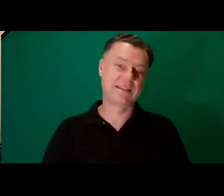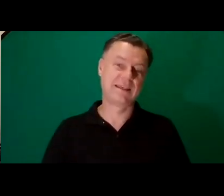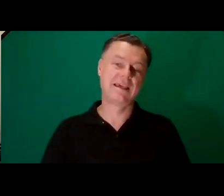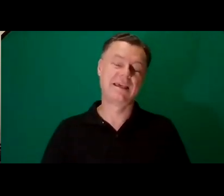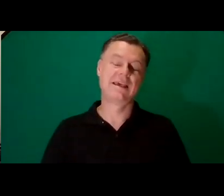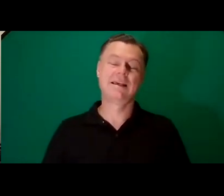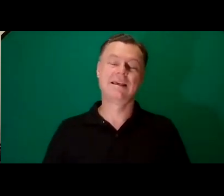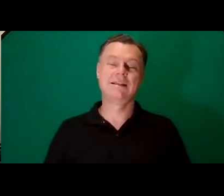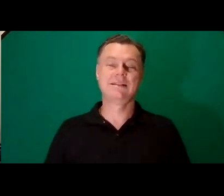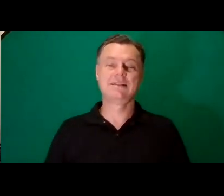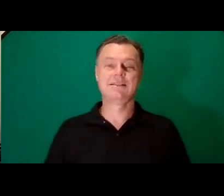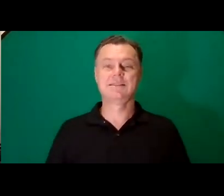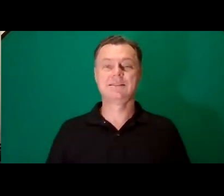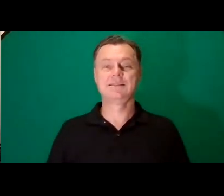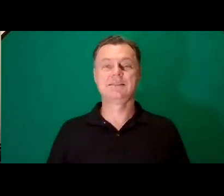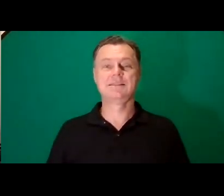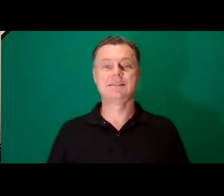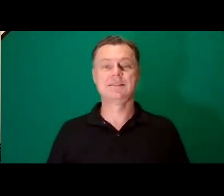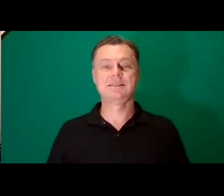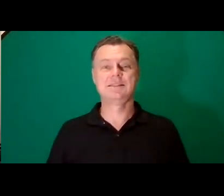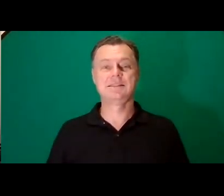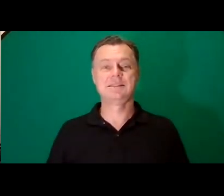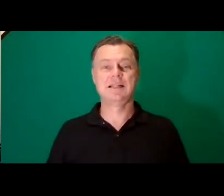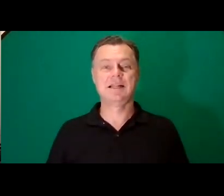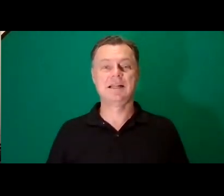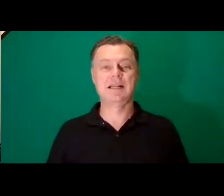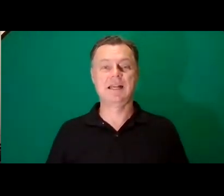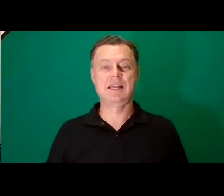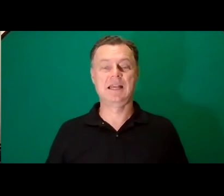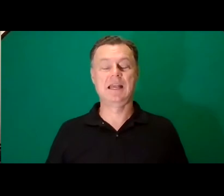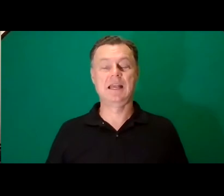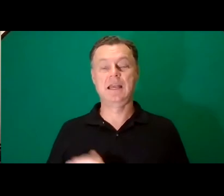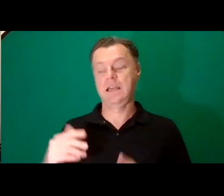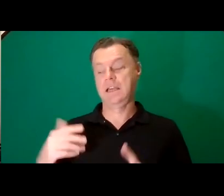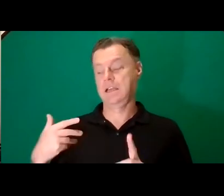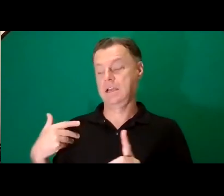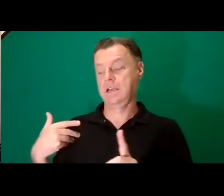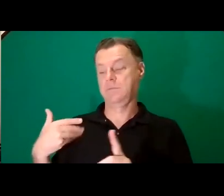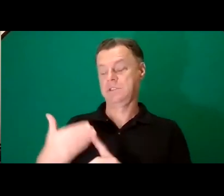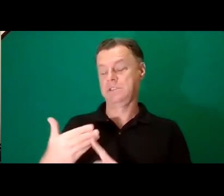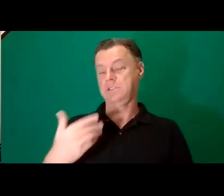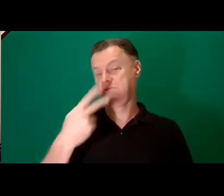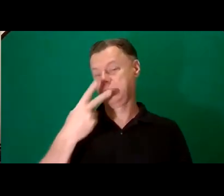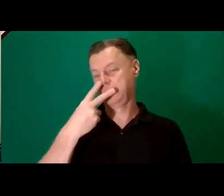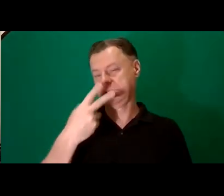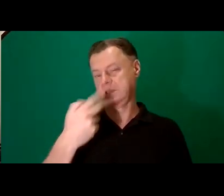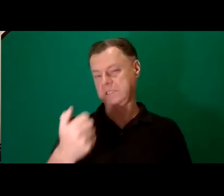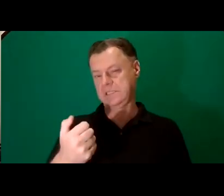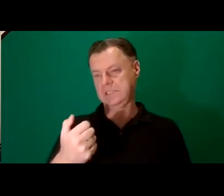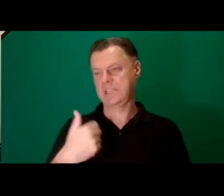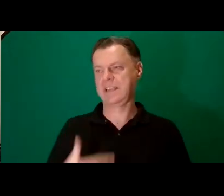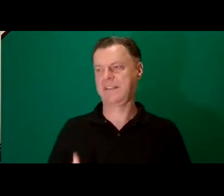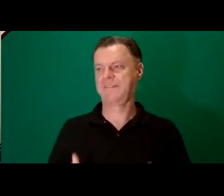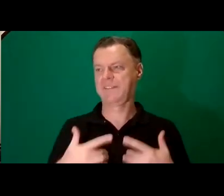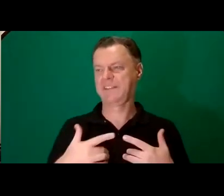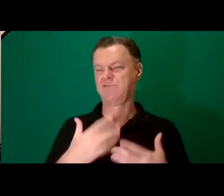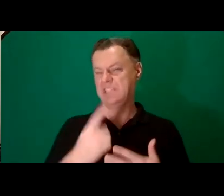and I , up until basically when I was 26, felt incredibly ashamed by my hearing aids.